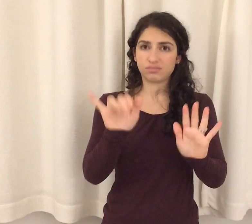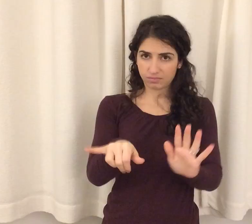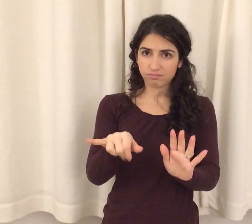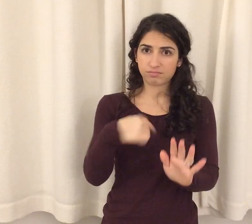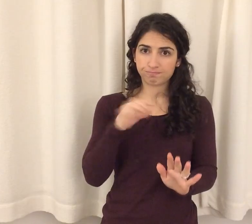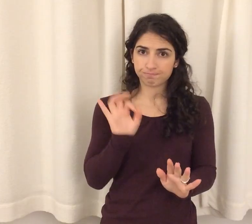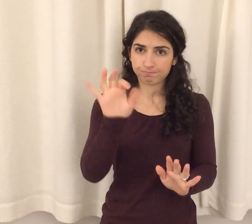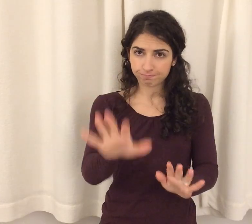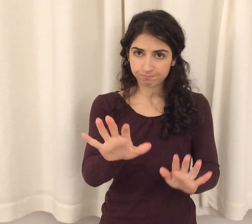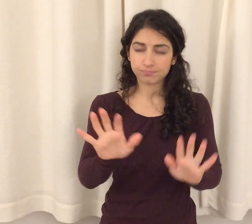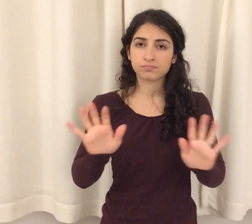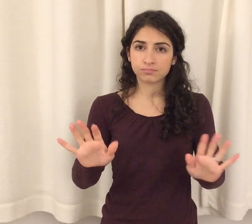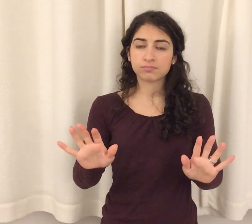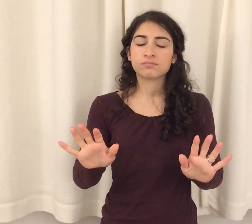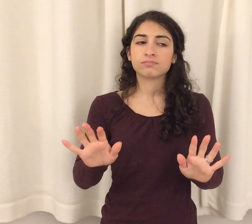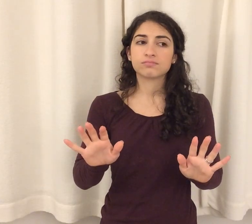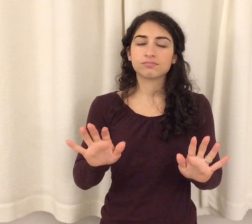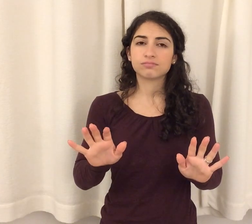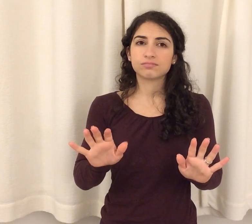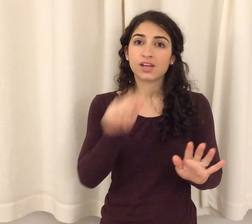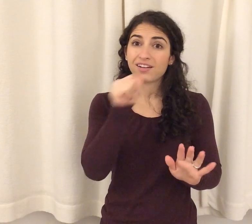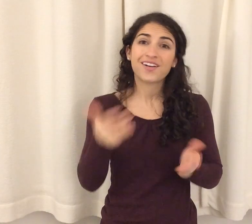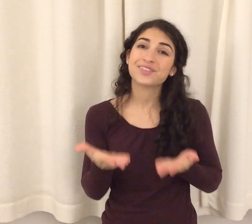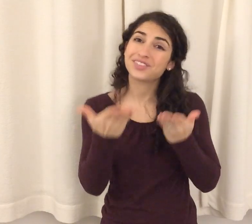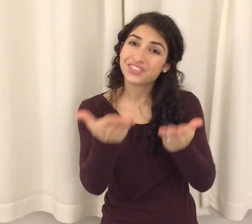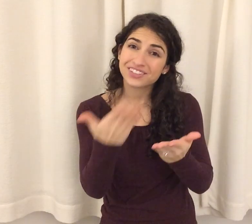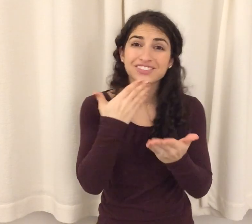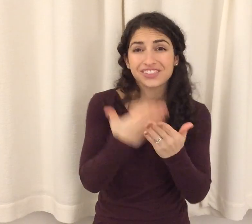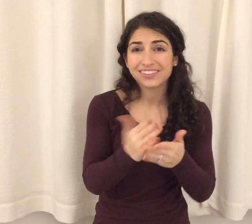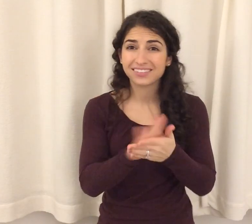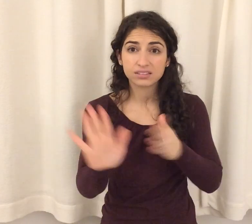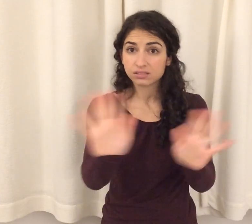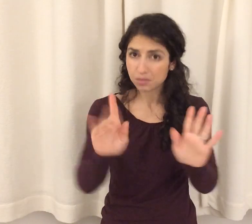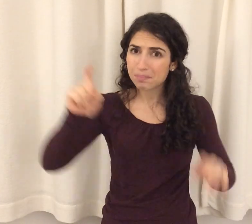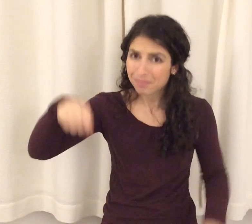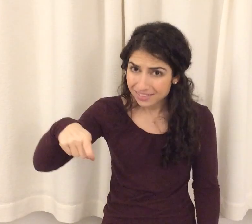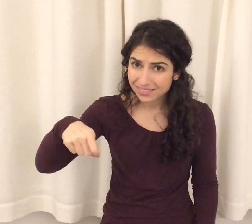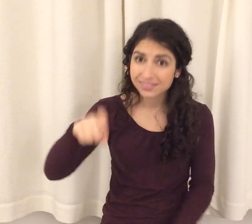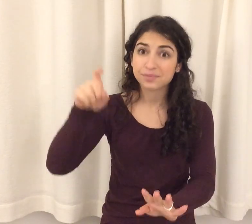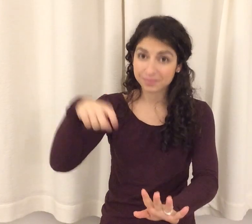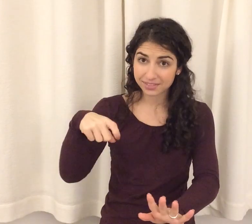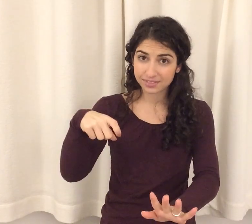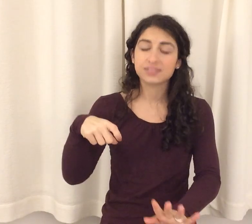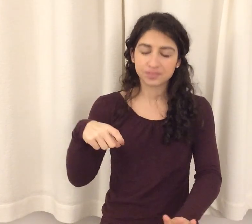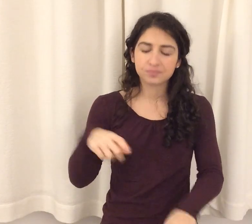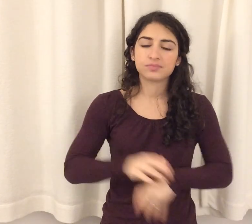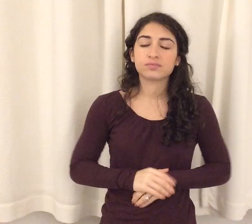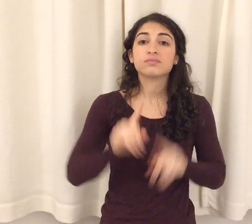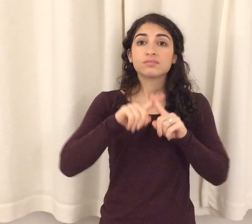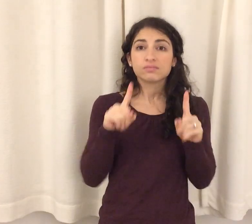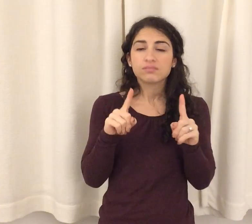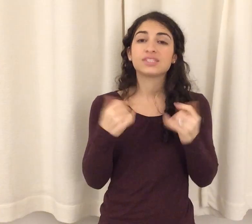So, just tossing that out there. Again, it's not a suggestion -- it's a requirement; you need to do that.